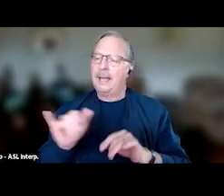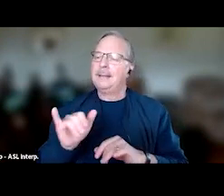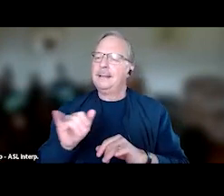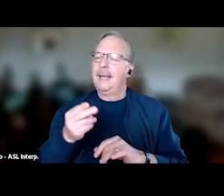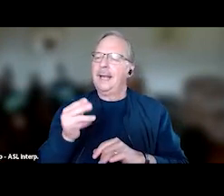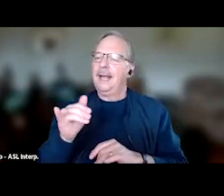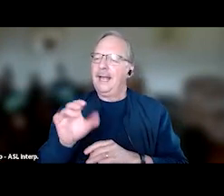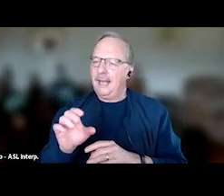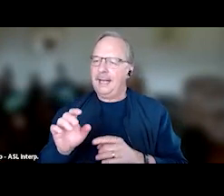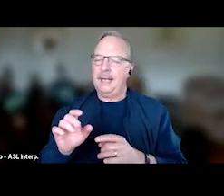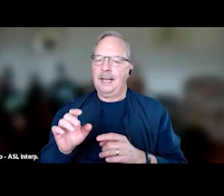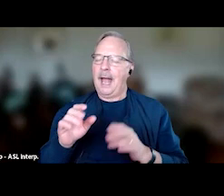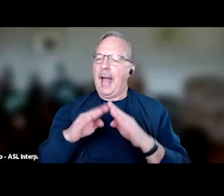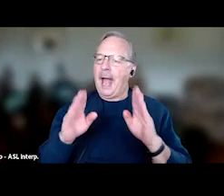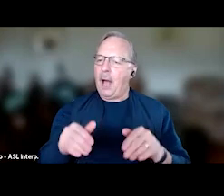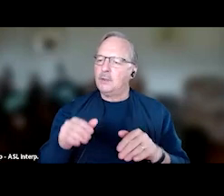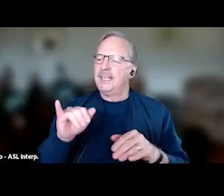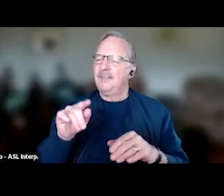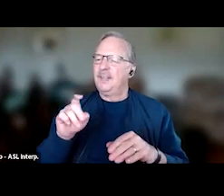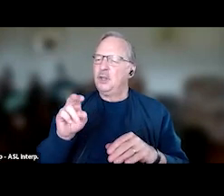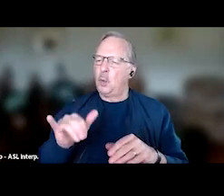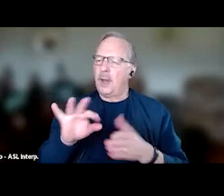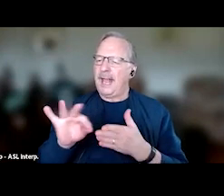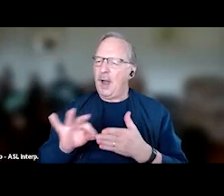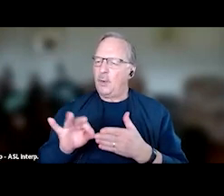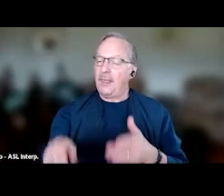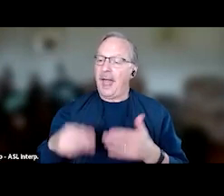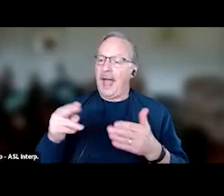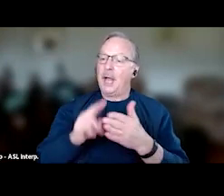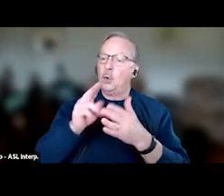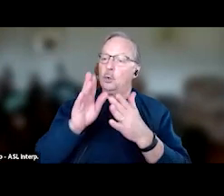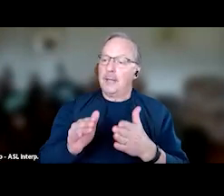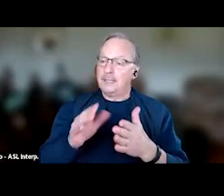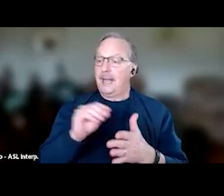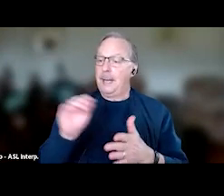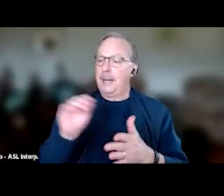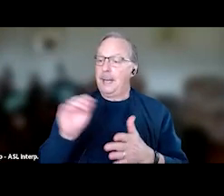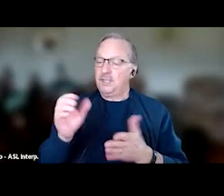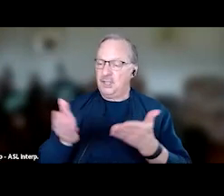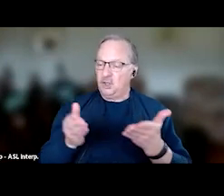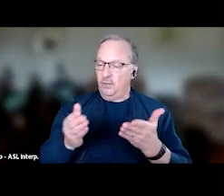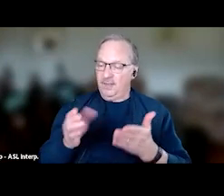the Housing Inventory Count, the High Utilizer and Emergency Services data. The Single State Agency data